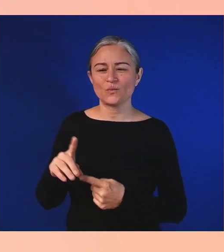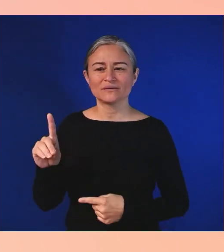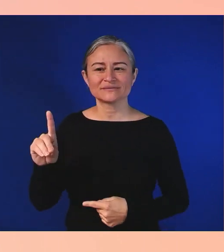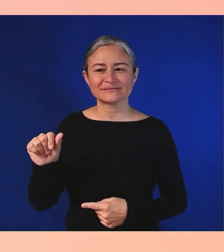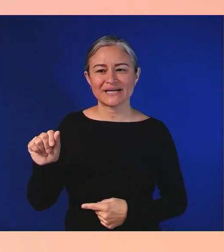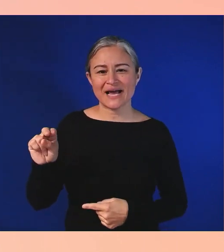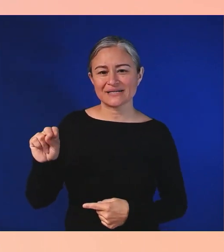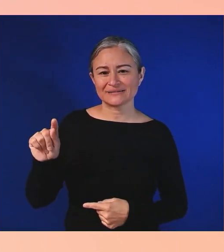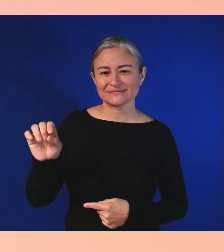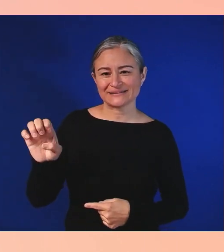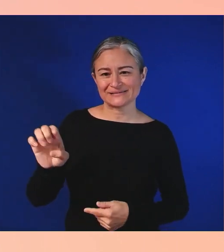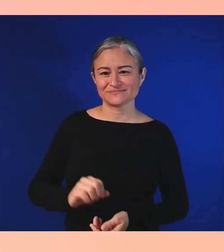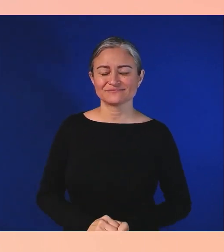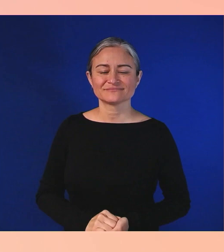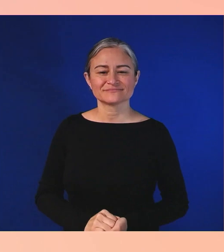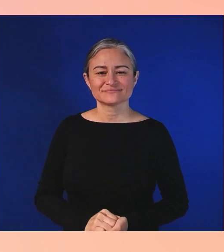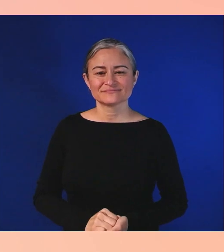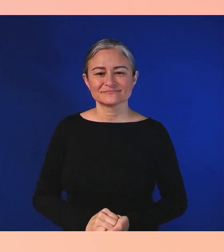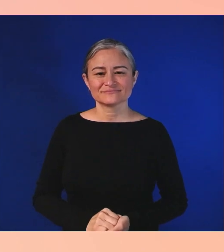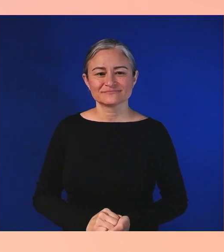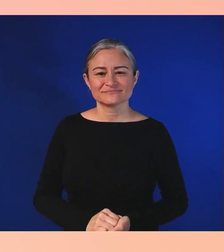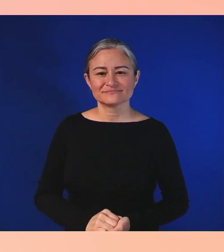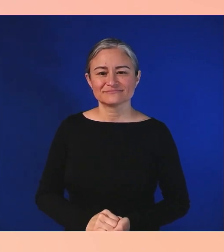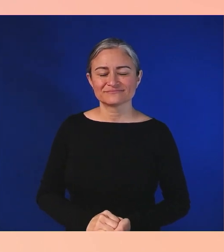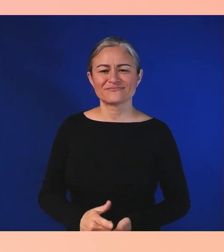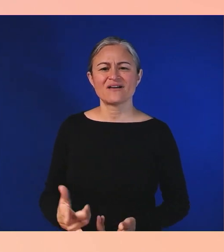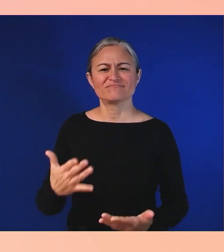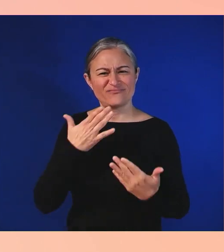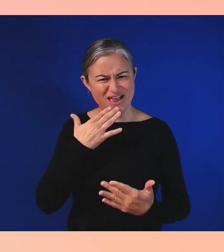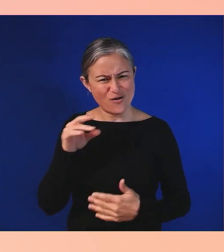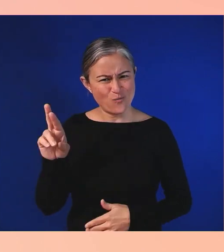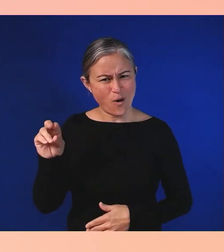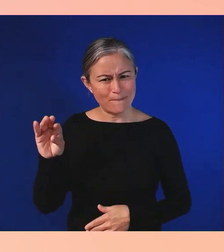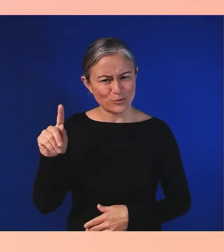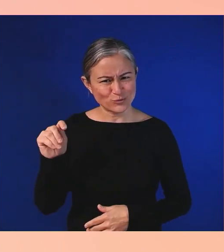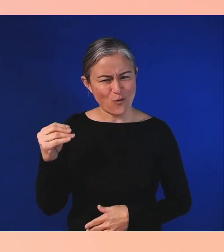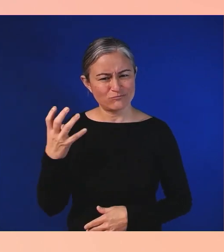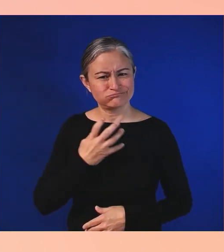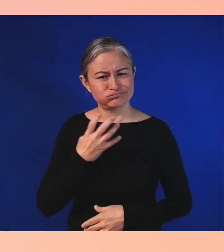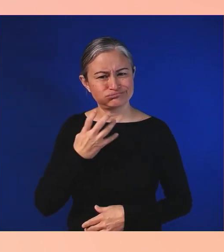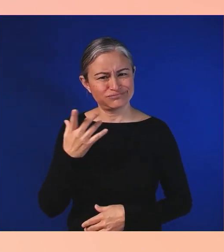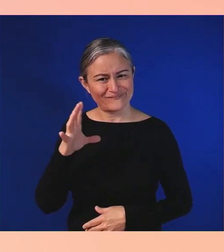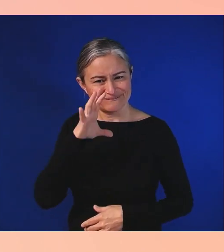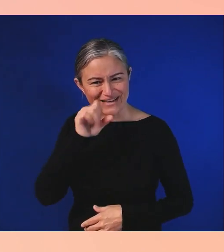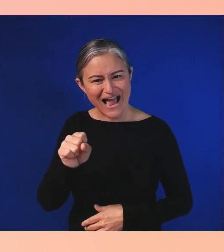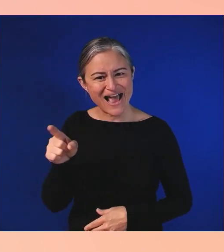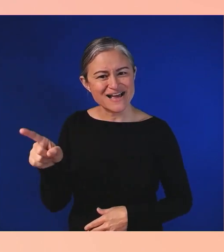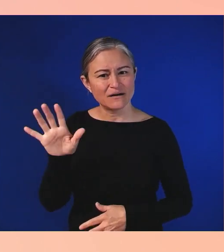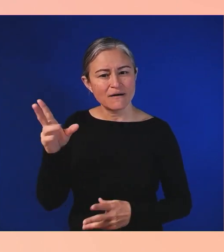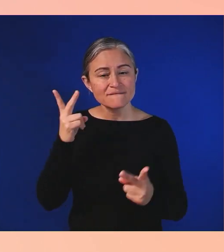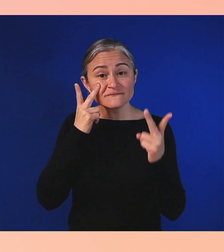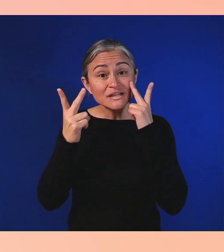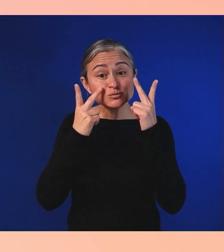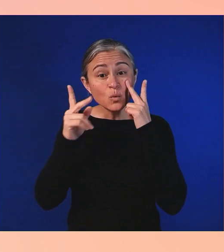but our telemetry made us think the usage was pretty low. But when we started talking to our developers, particularly those with visual disabilities,